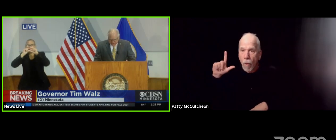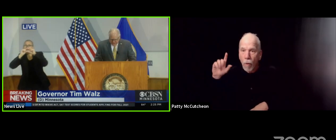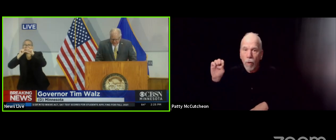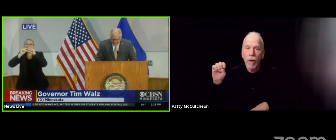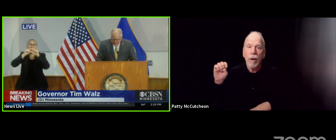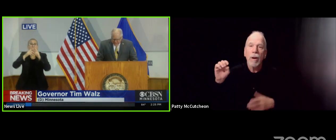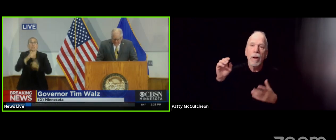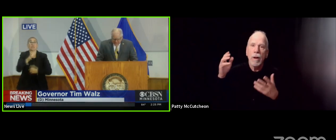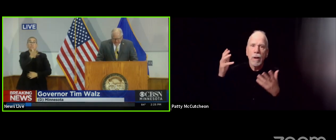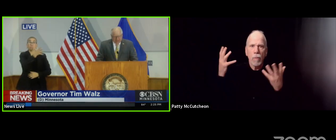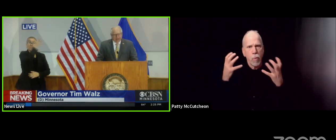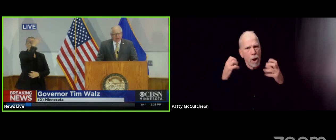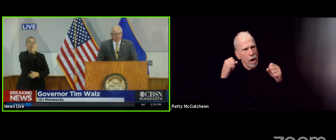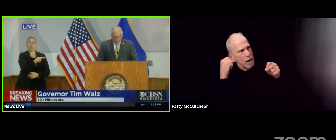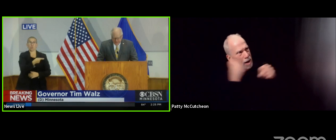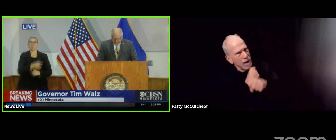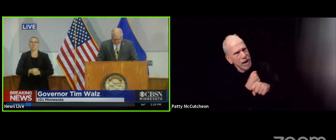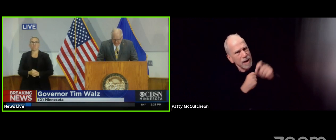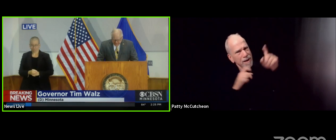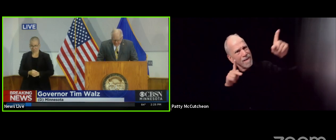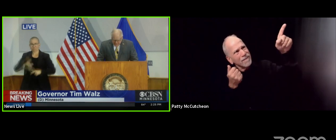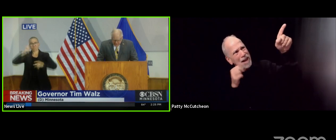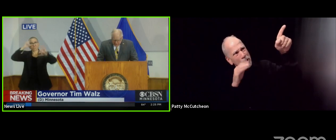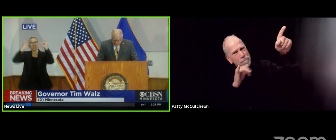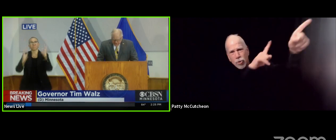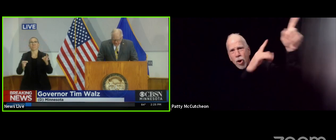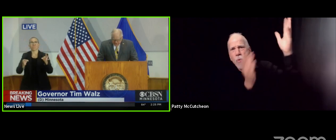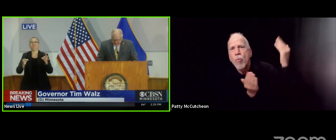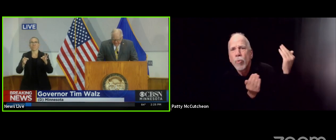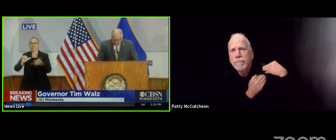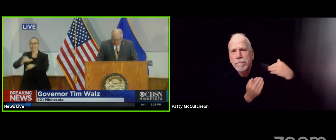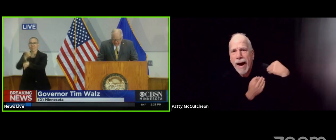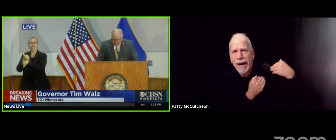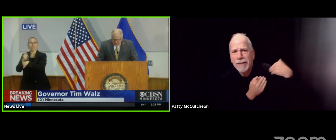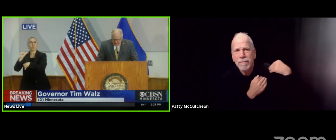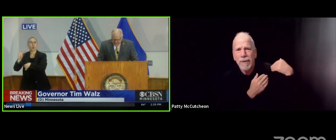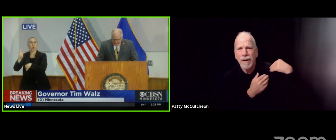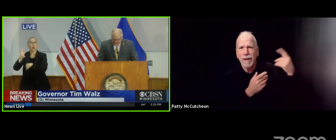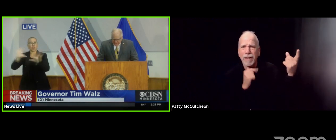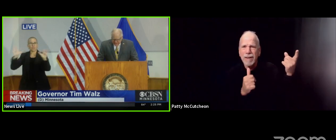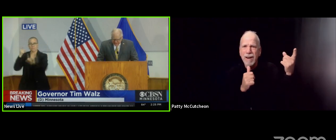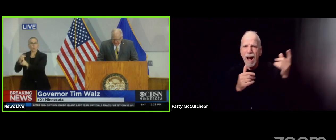A FAMILY MEMBER BECAUSE THEY CANNOT AFFORD INSULIN. WHEREAS, ON JULY 1st, 2020, THE ALLEGE HE CAN SMITH INSULIN